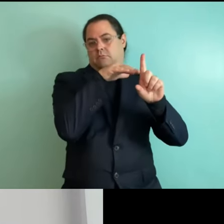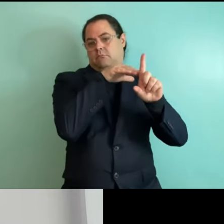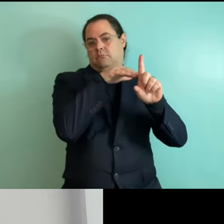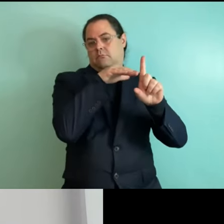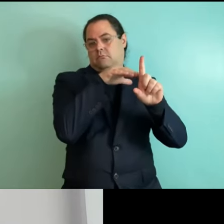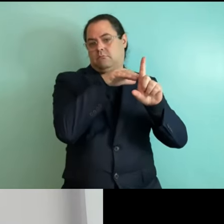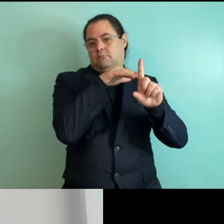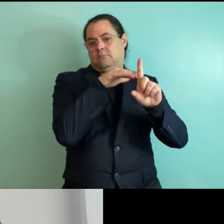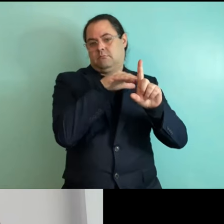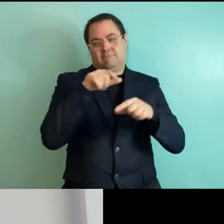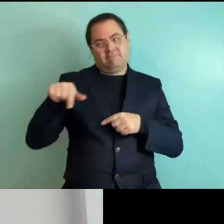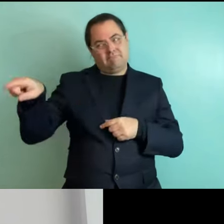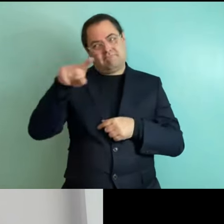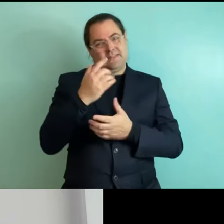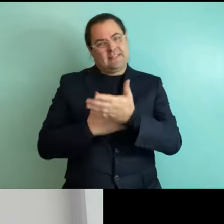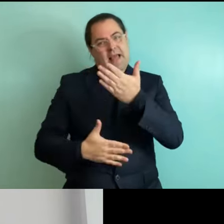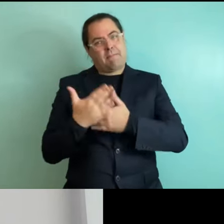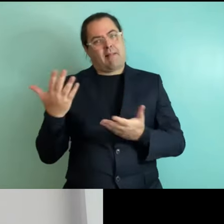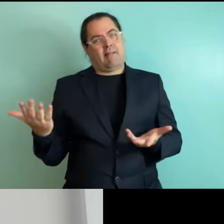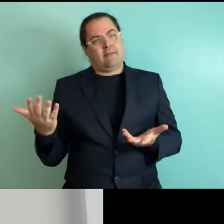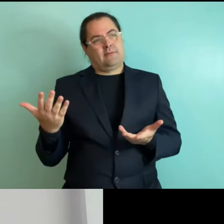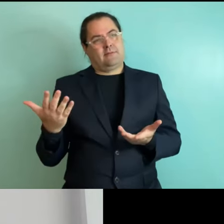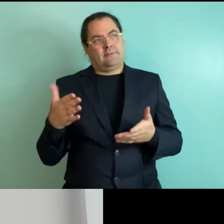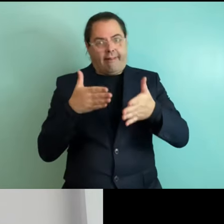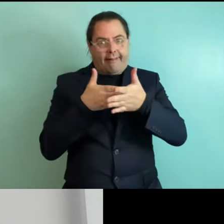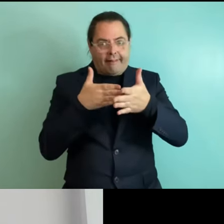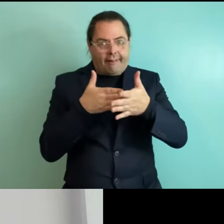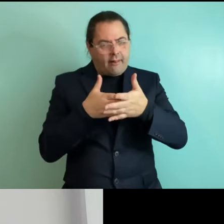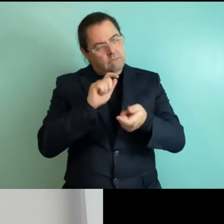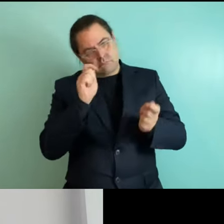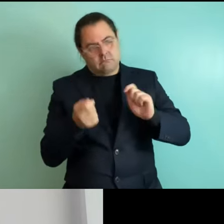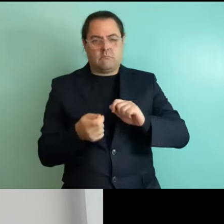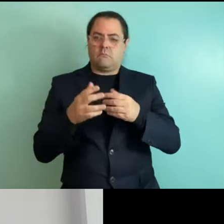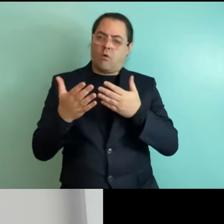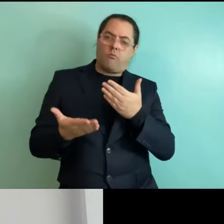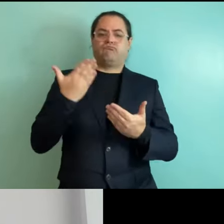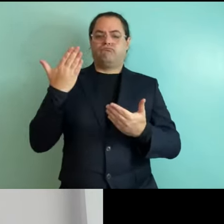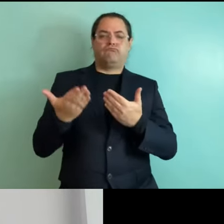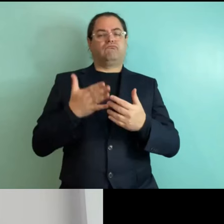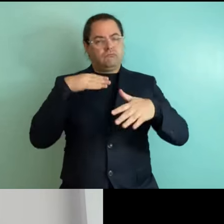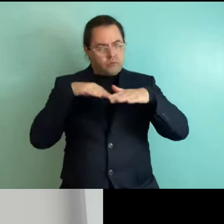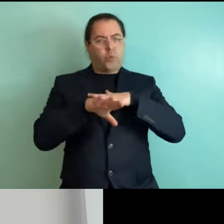who don't live in the lattice schedule the URL is.